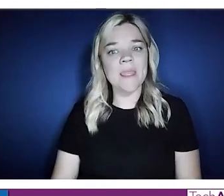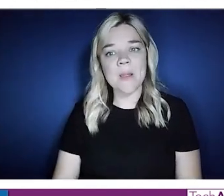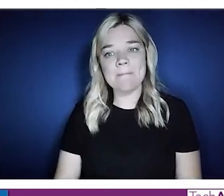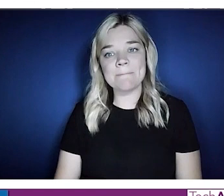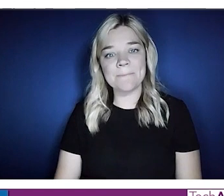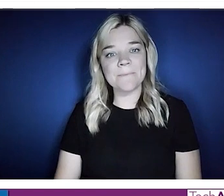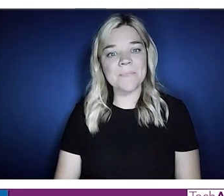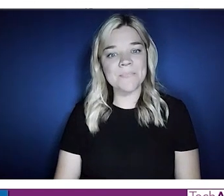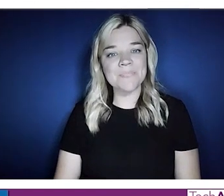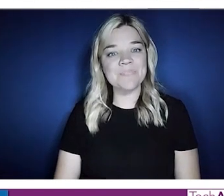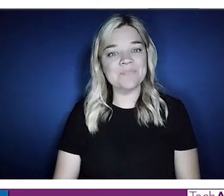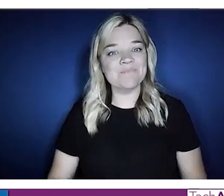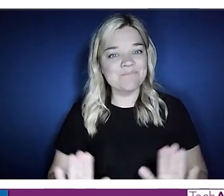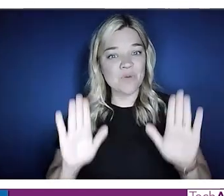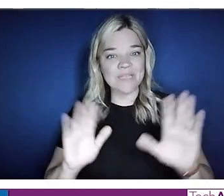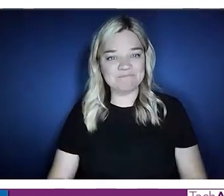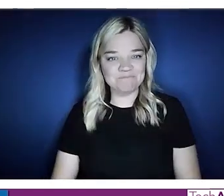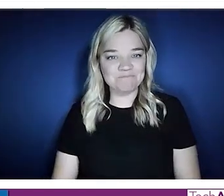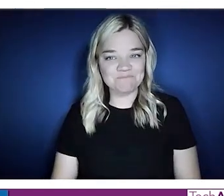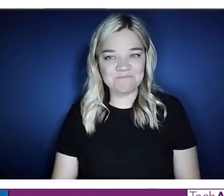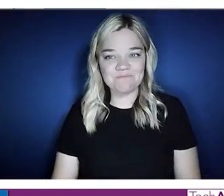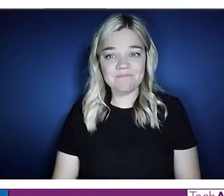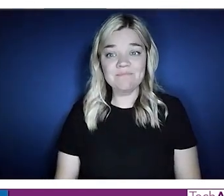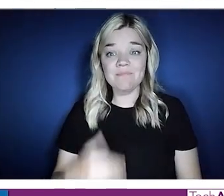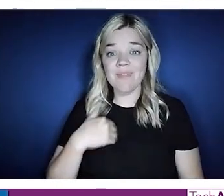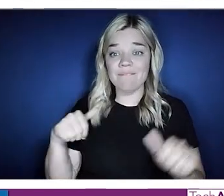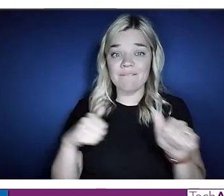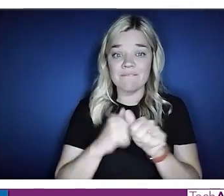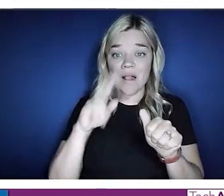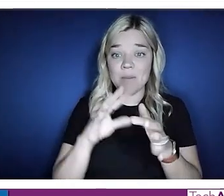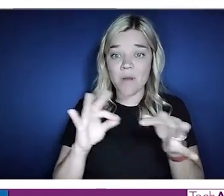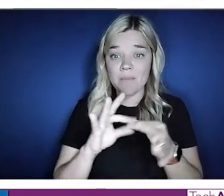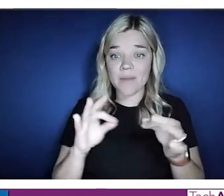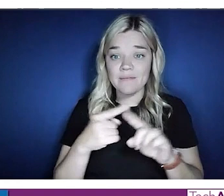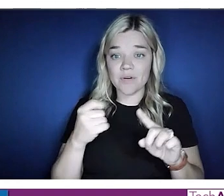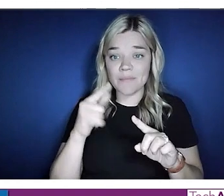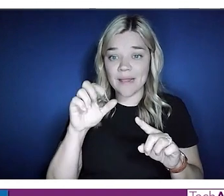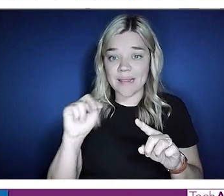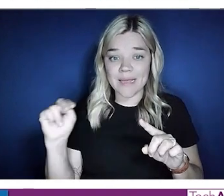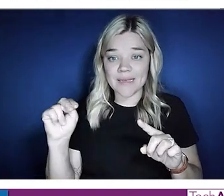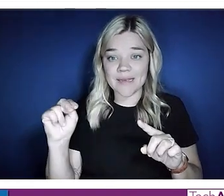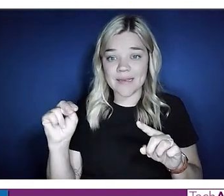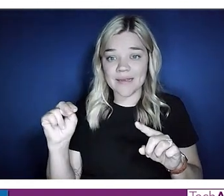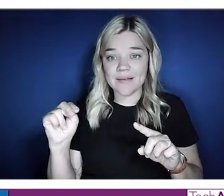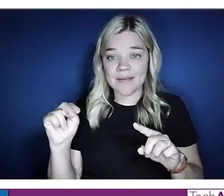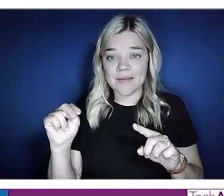Great. It looks like we have a follow-up comment from Glenn about the last question about